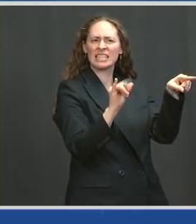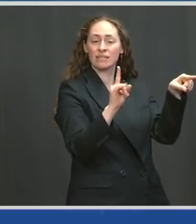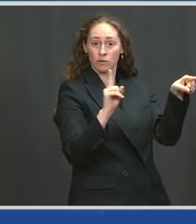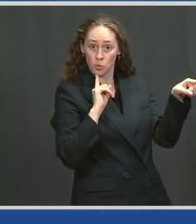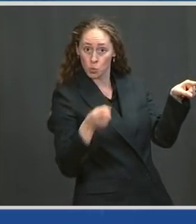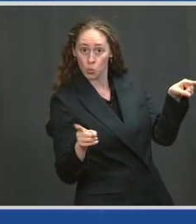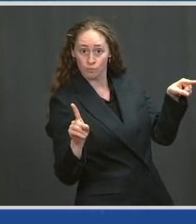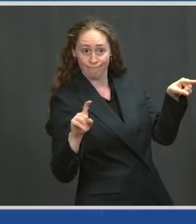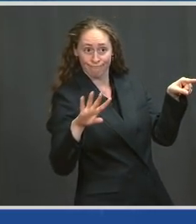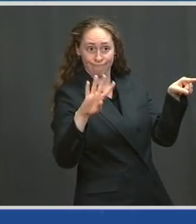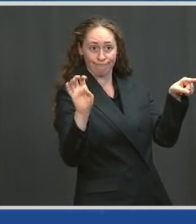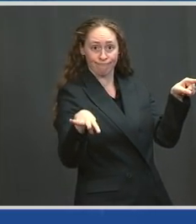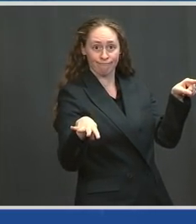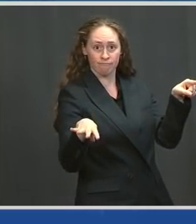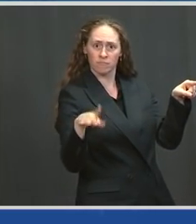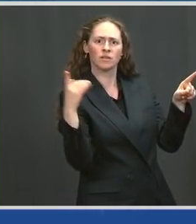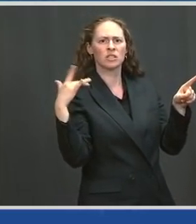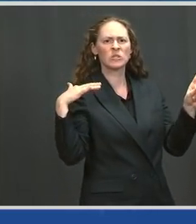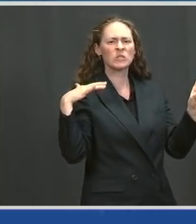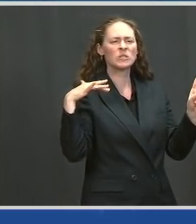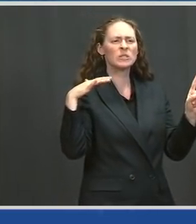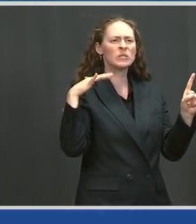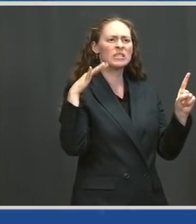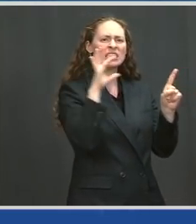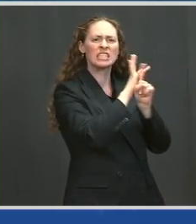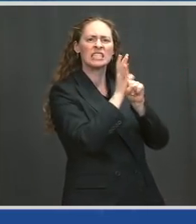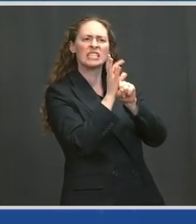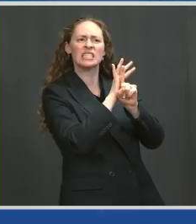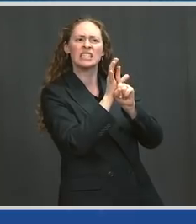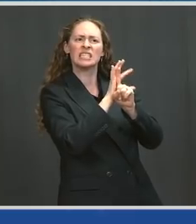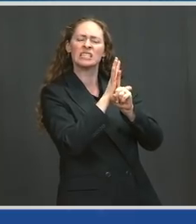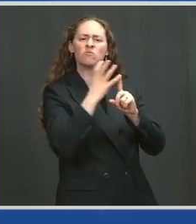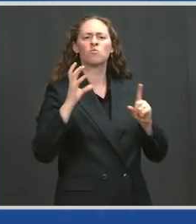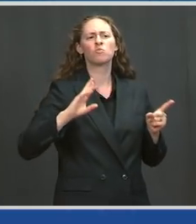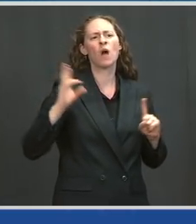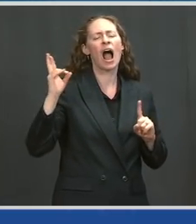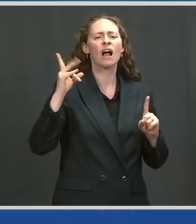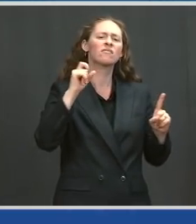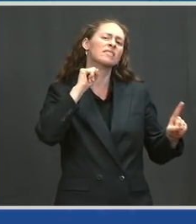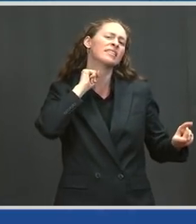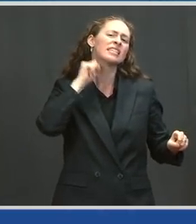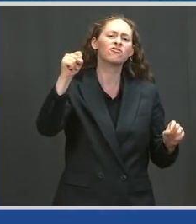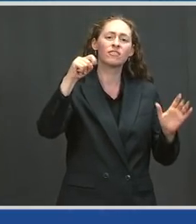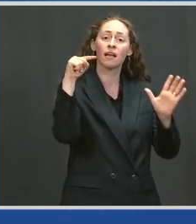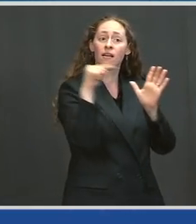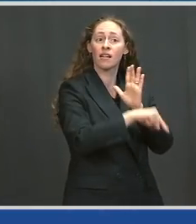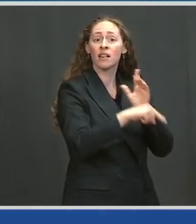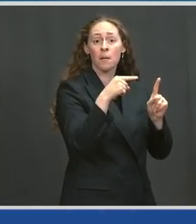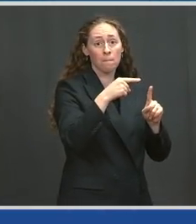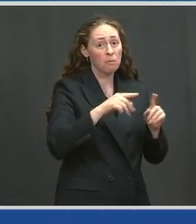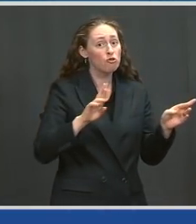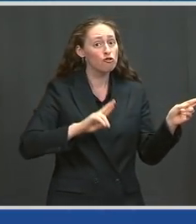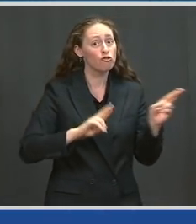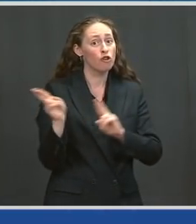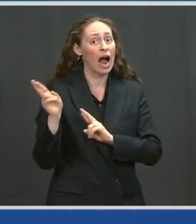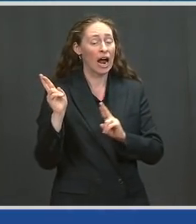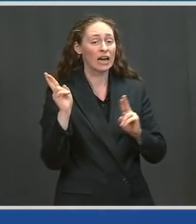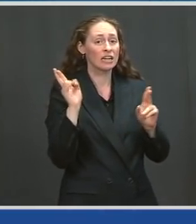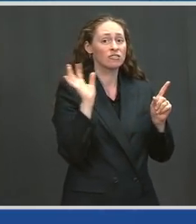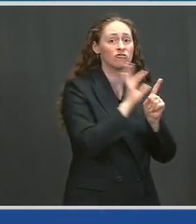ready to do a lynch that young man that night. But 75 Black men,